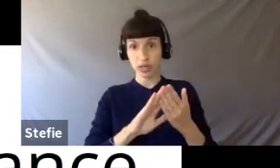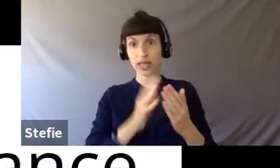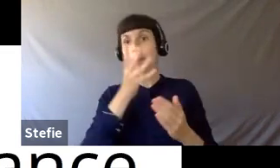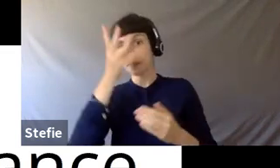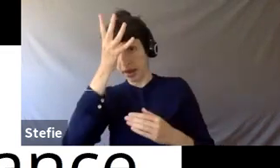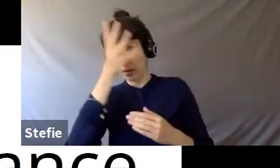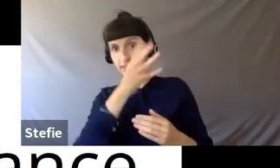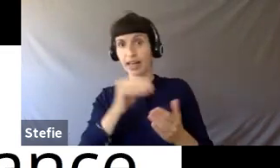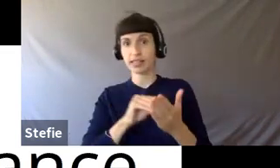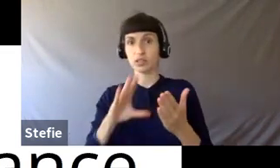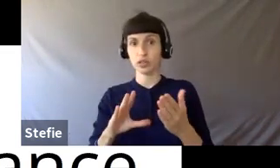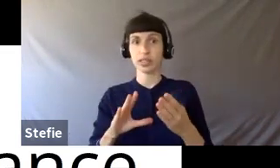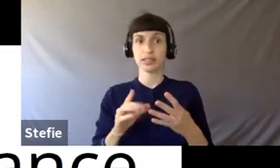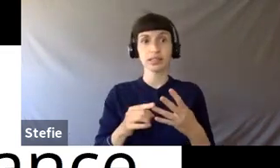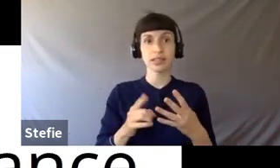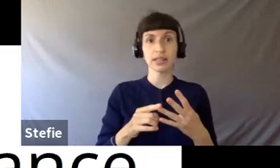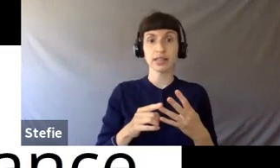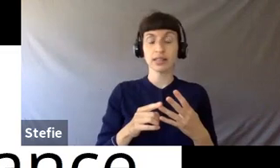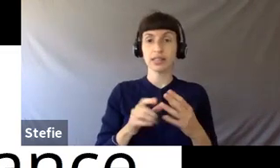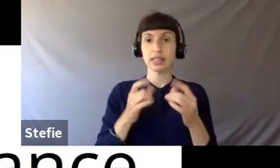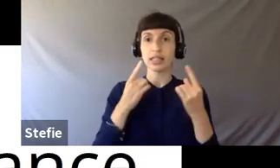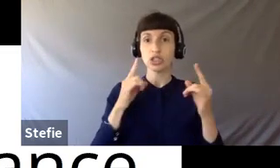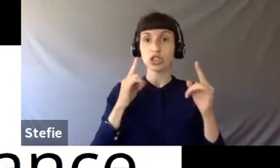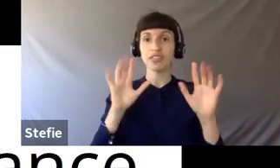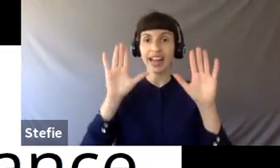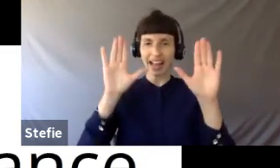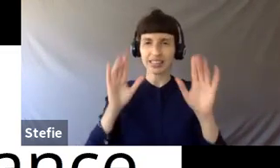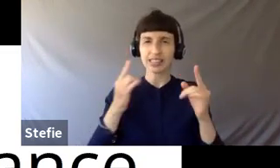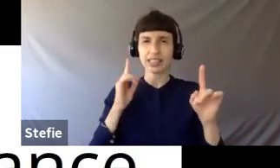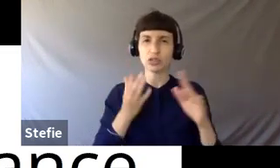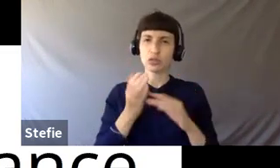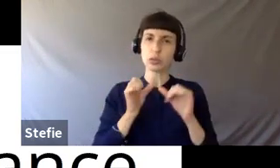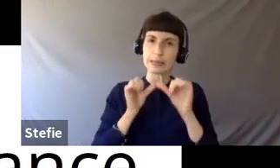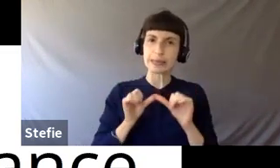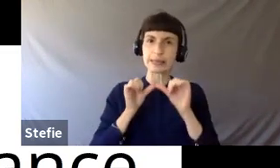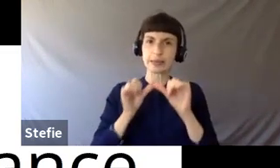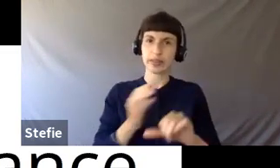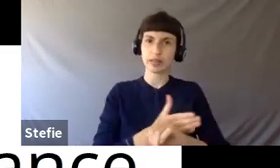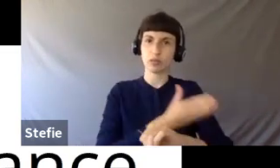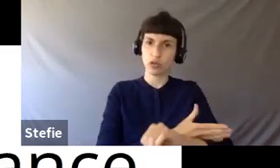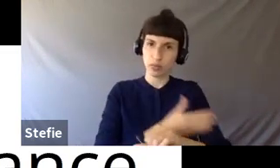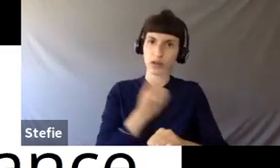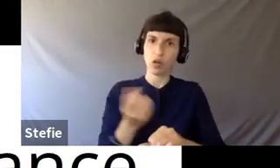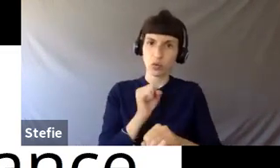values posted in the reopening schools. One, ensure equity and we need to have collaboration service both with teaching staff and the communities; achieving excellence through continuous improvement